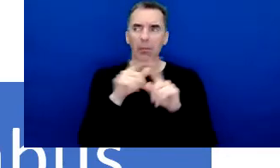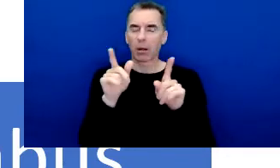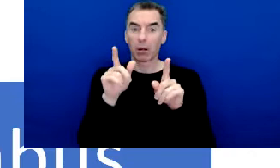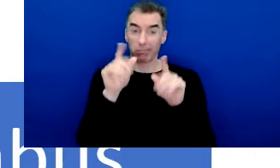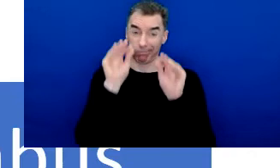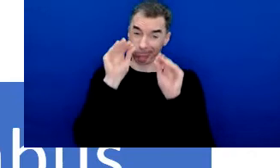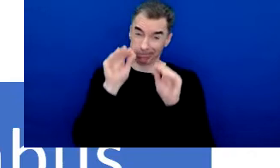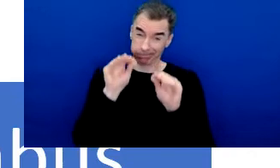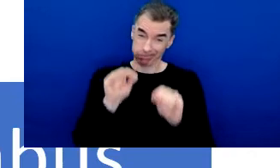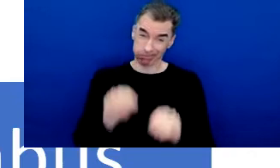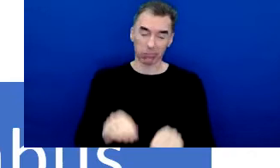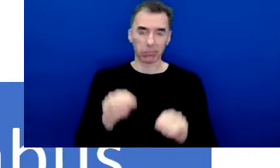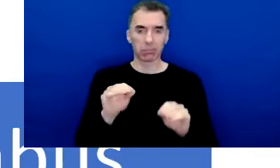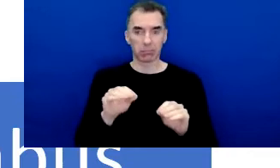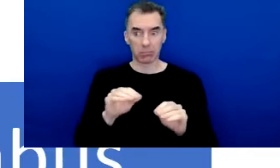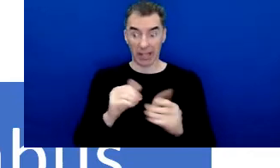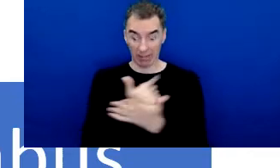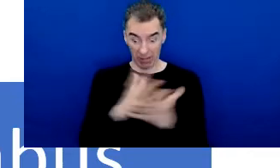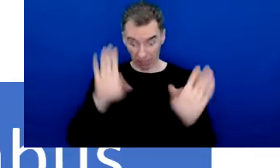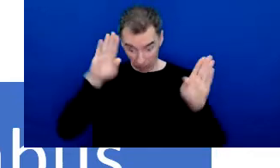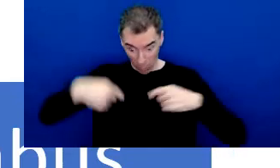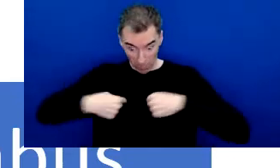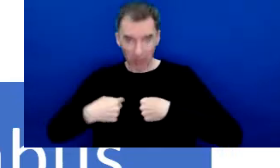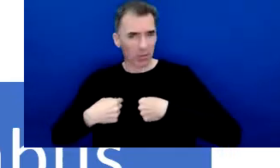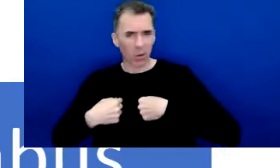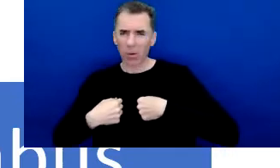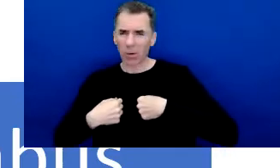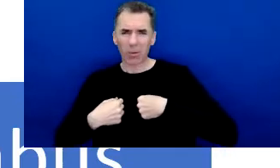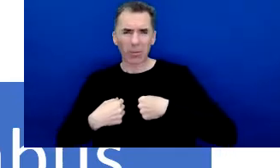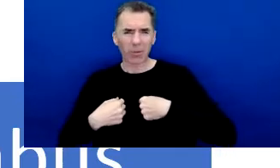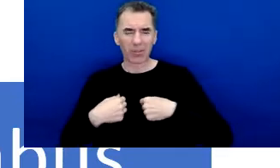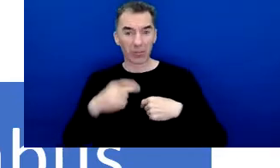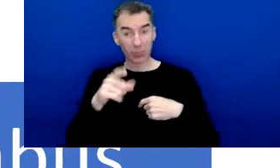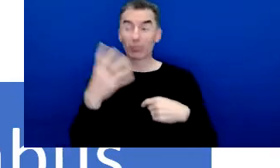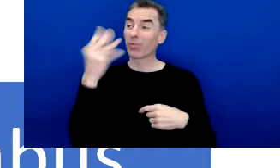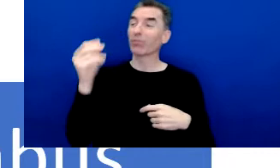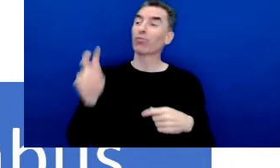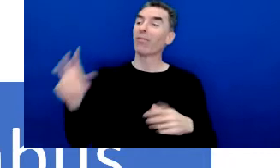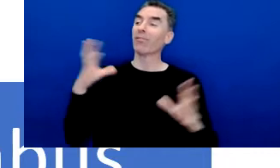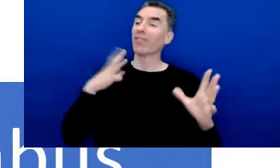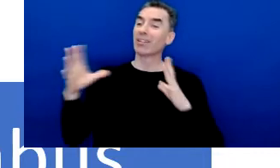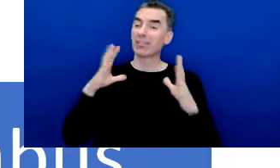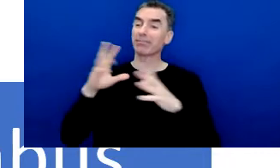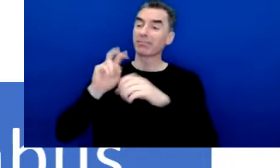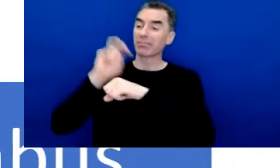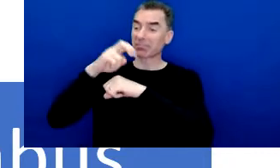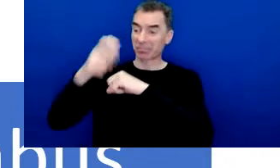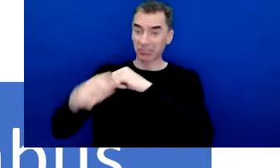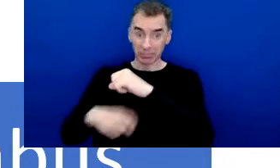It's not all about you and certainly not all your vacation pictures. You know, where you went all around the world because